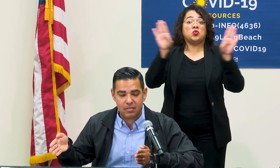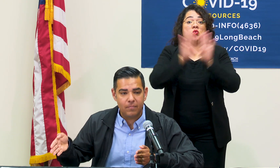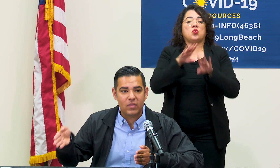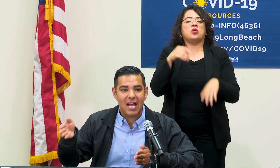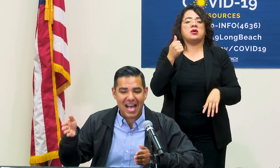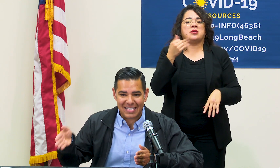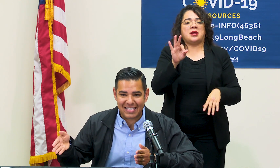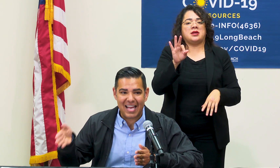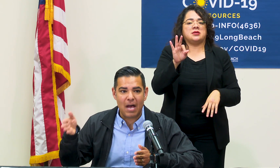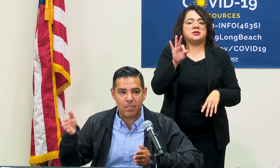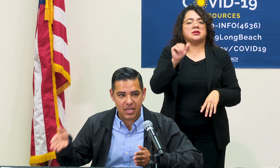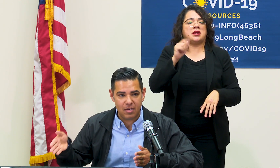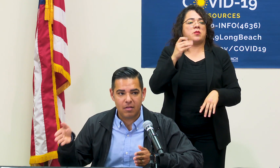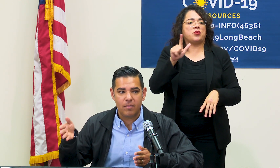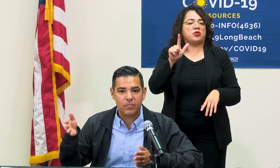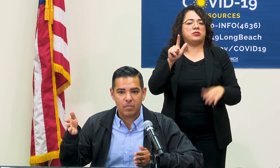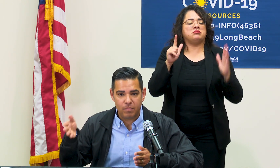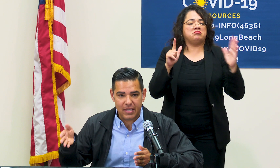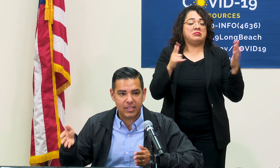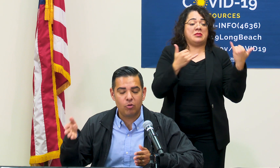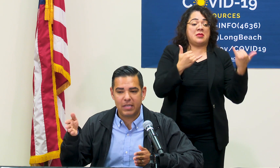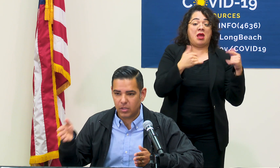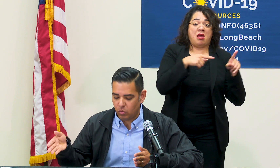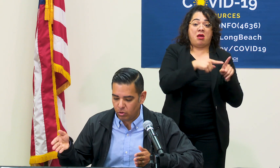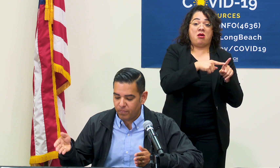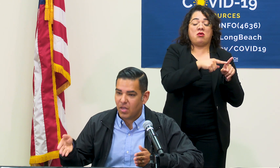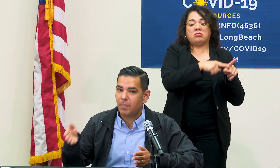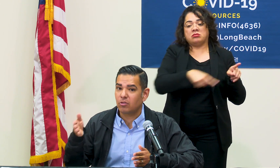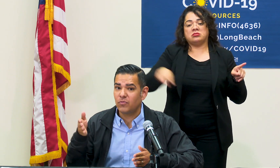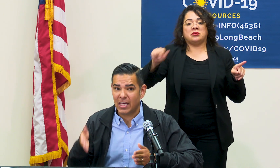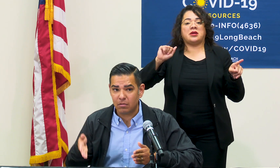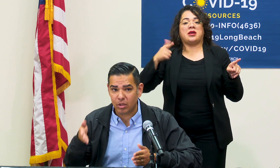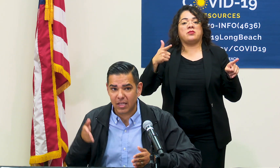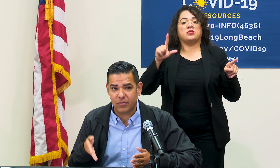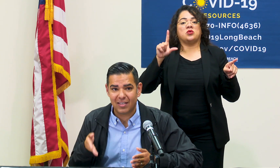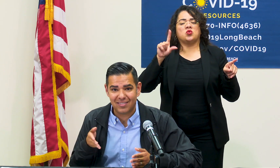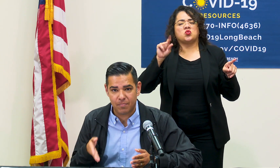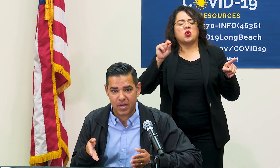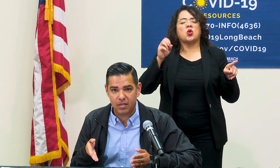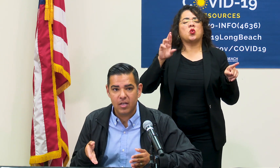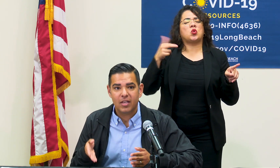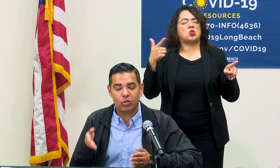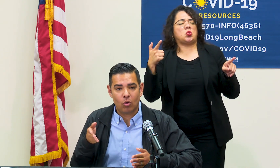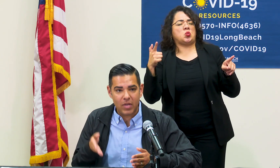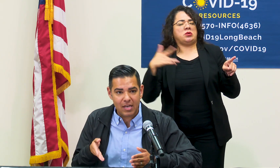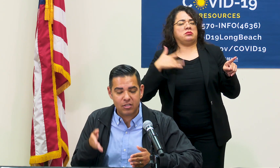hasta Abril de Mayo binti you know being smart on take a step and Kato BRS